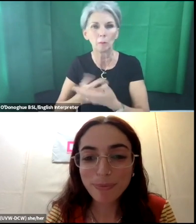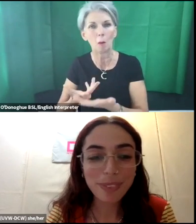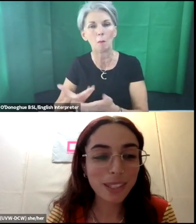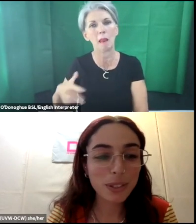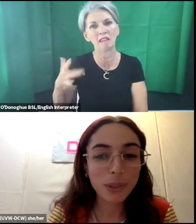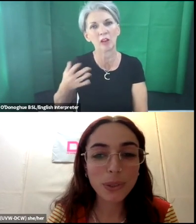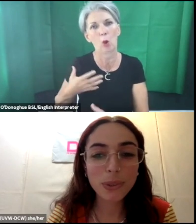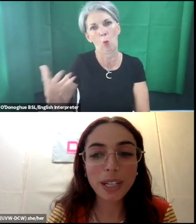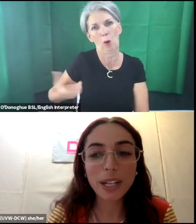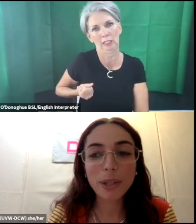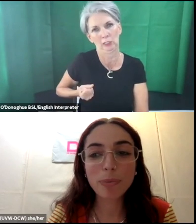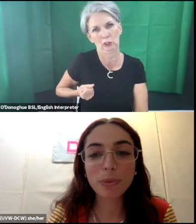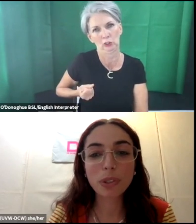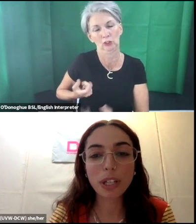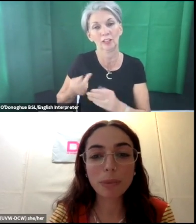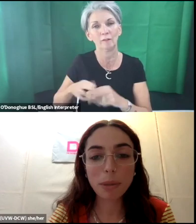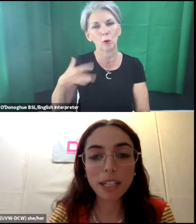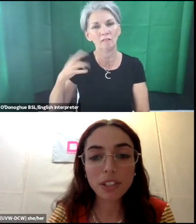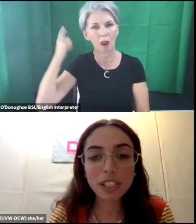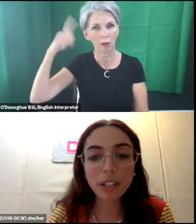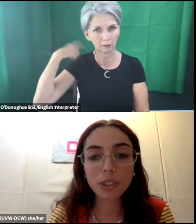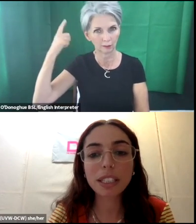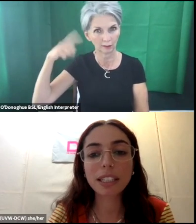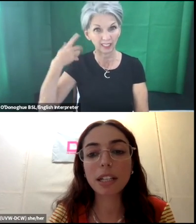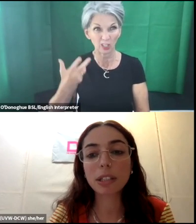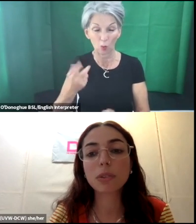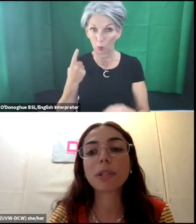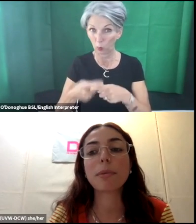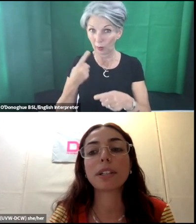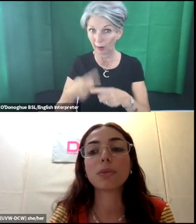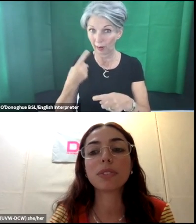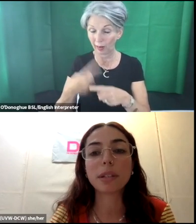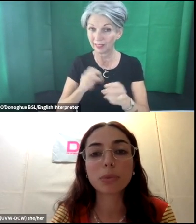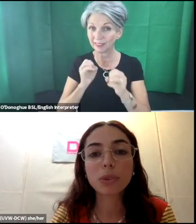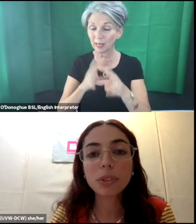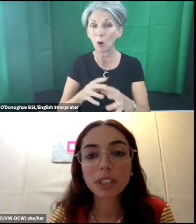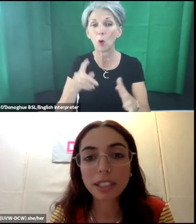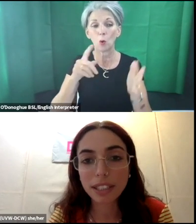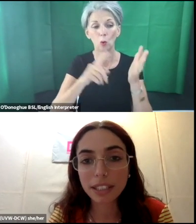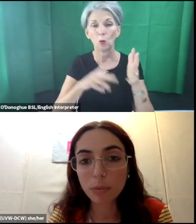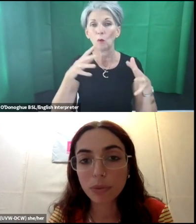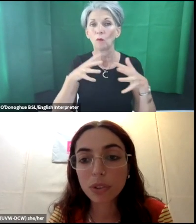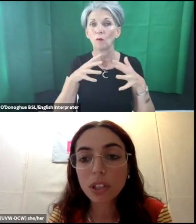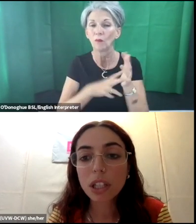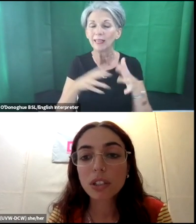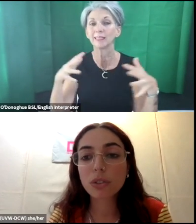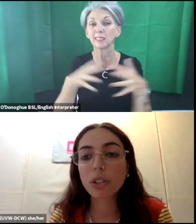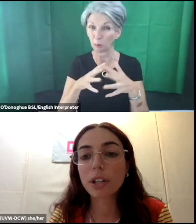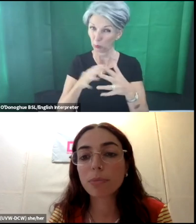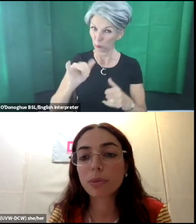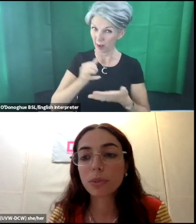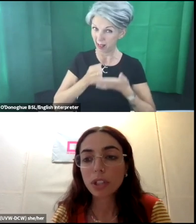So maybe I'll just say quickly a little bit about UVW is that helpful?